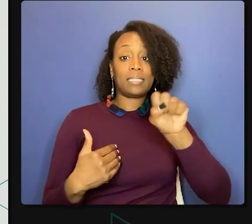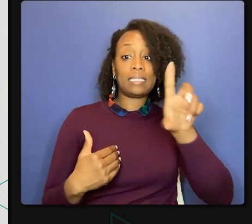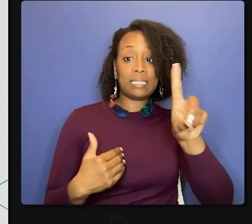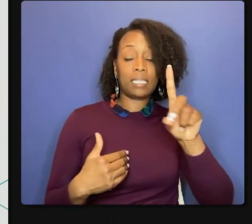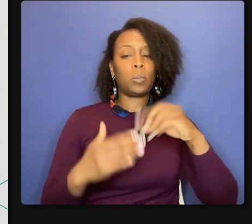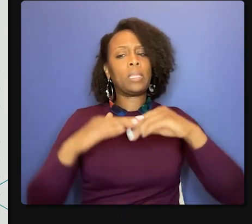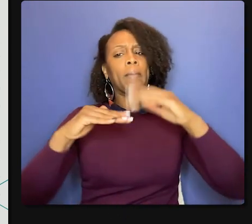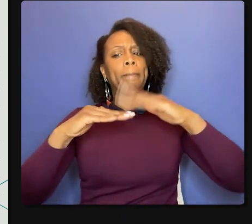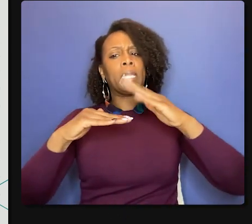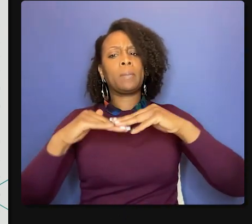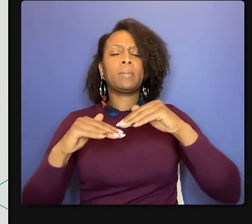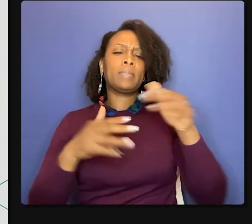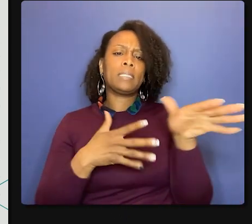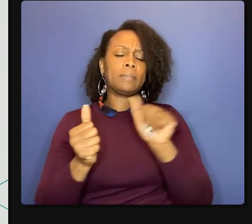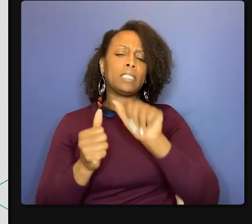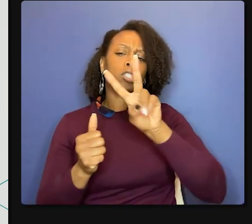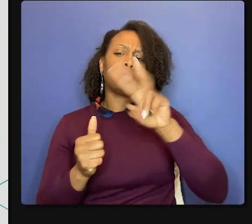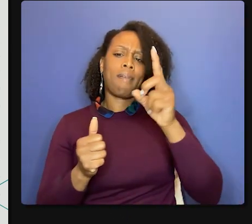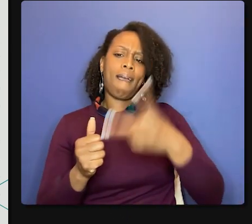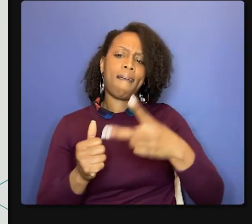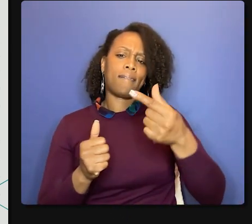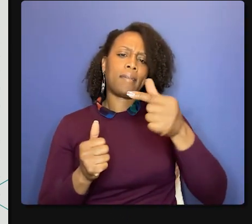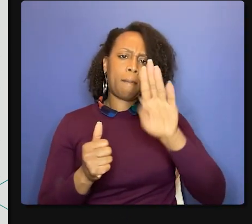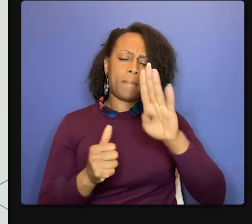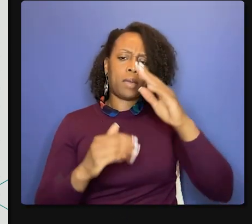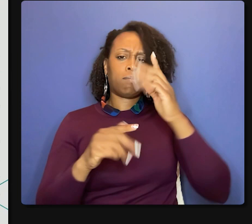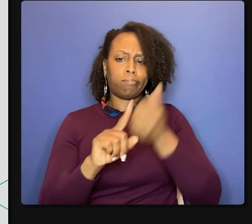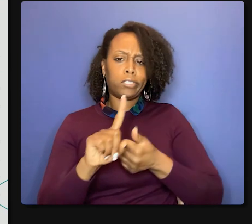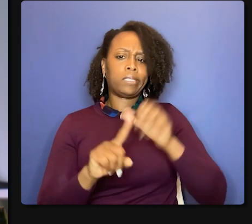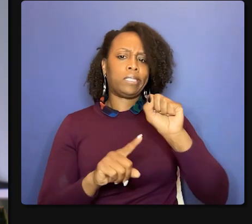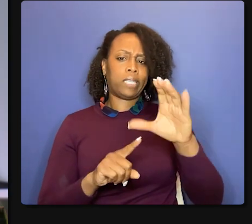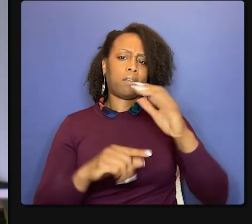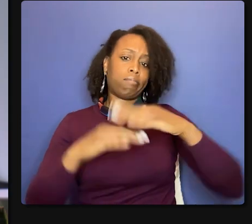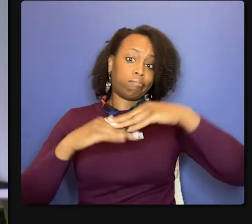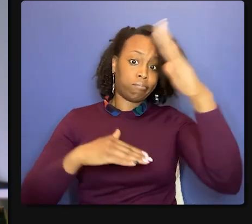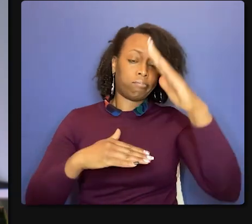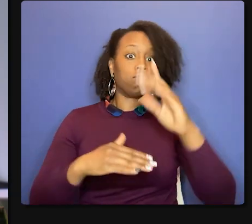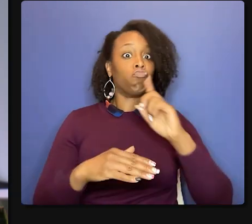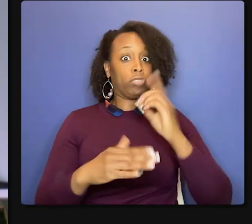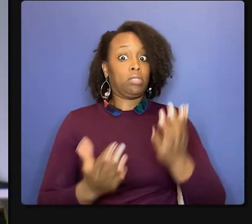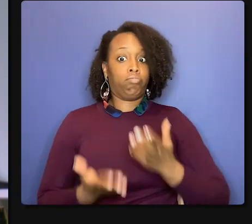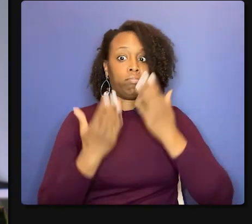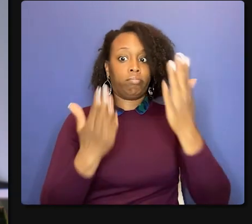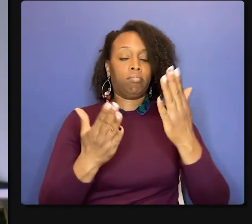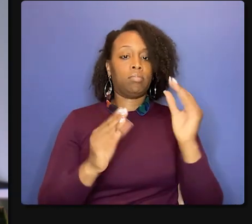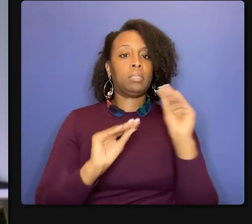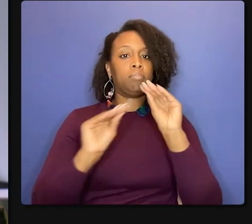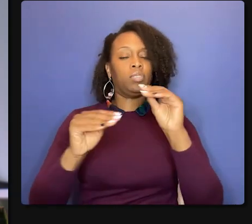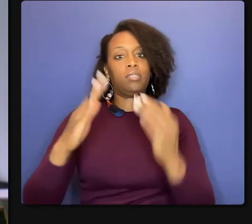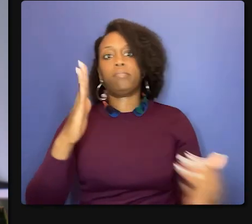with a min speed of two and a half gigabytes per second or higher is actually recommended and puts you into that optimized bracket.